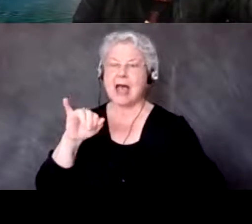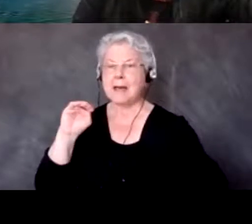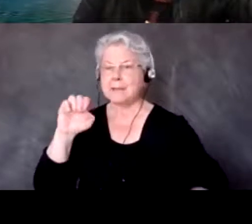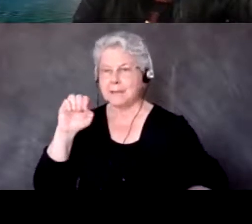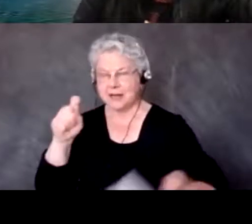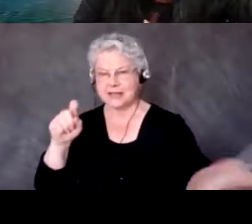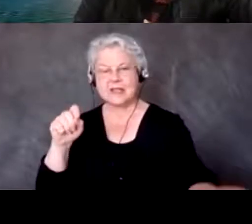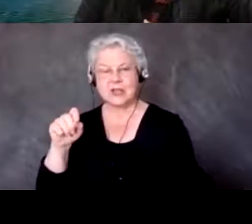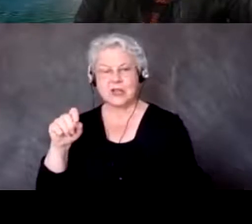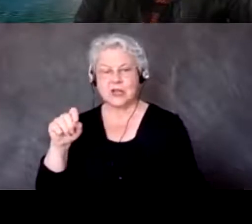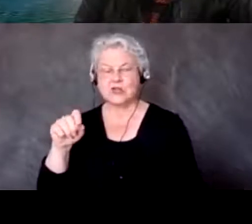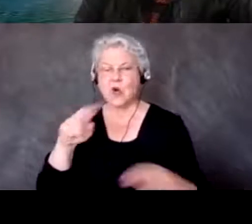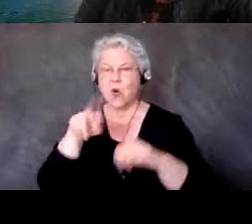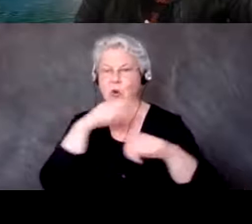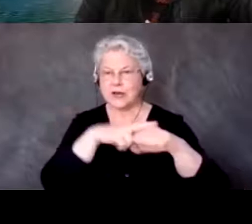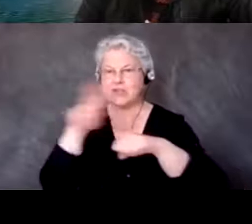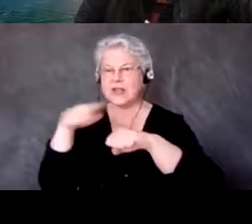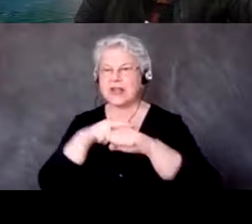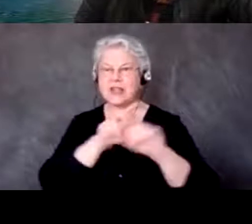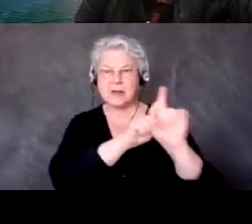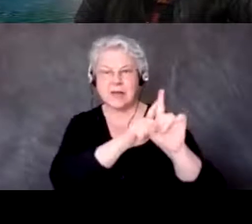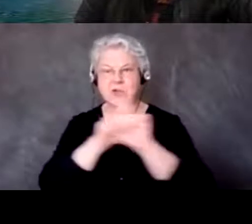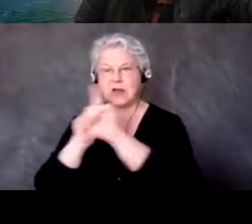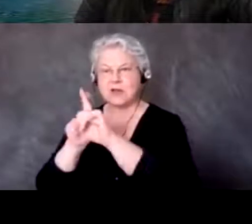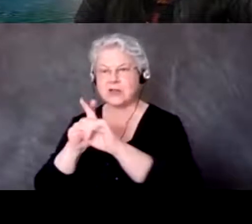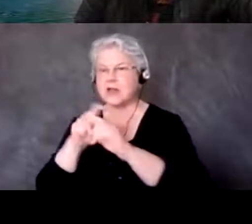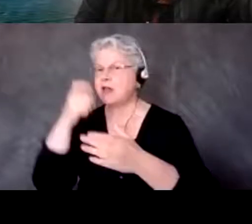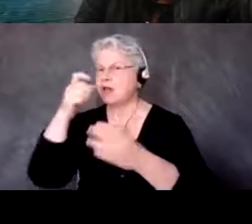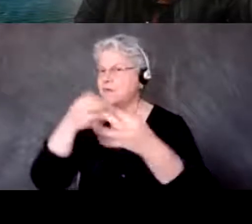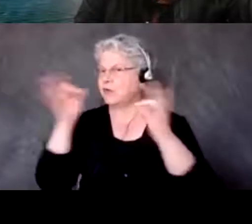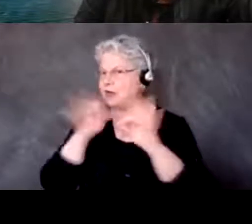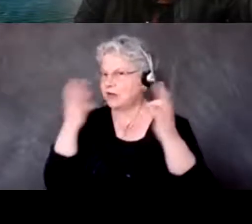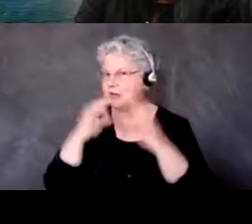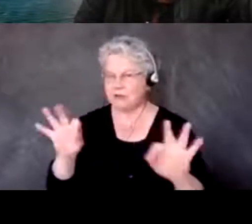Nation-to-Nation mentoring at no cost for the Nations. So, wherever you’re at with your CCP,